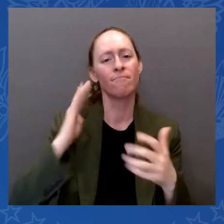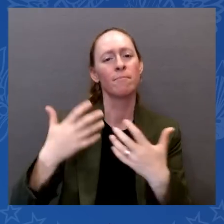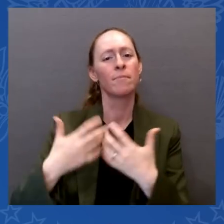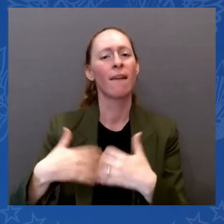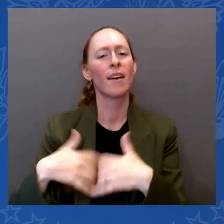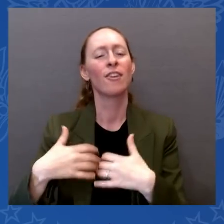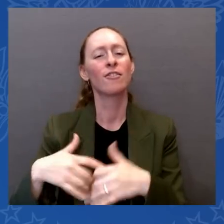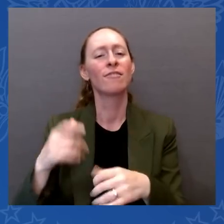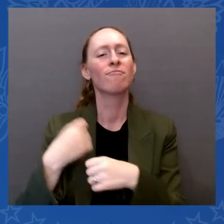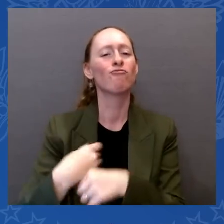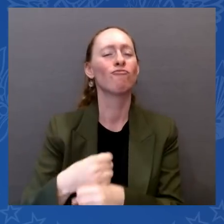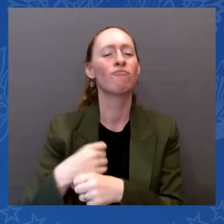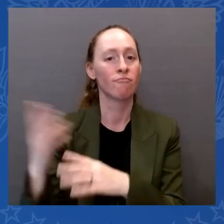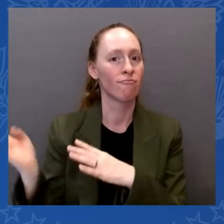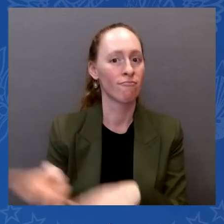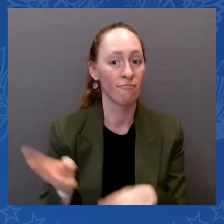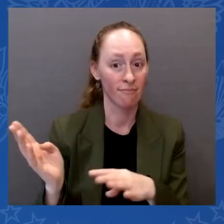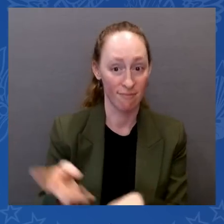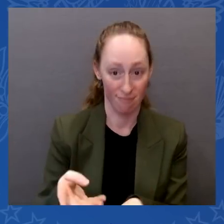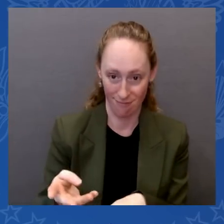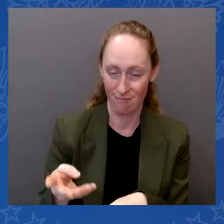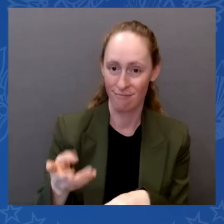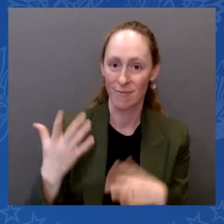Union. Jobs. Promises made. Promises kept.